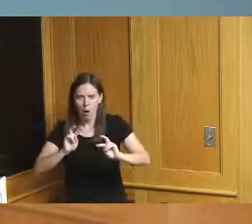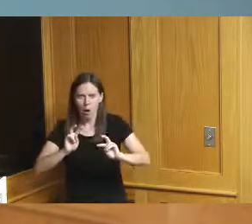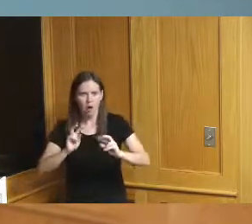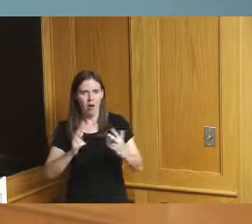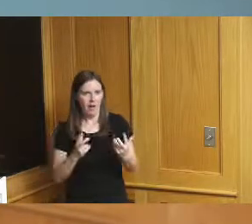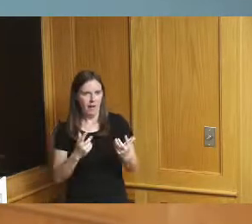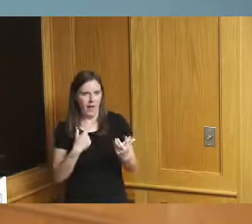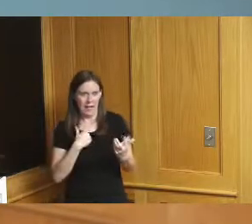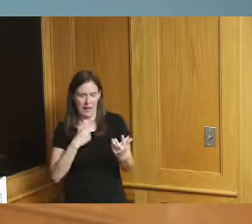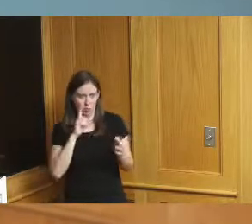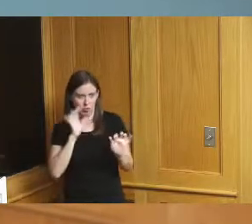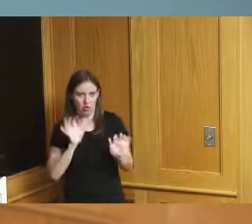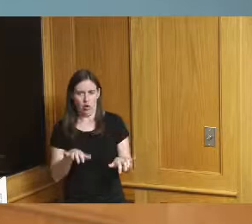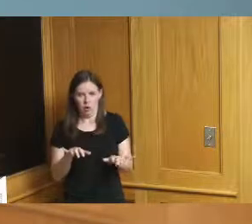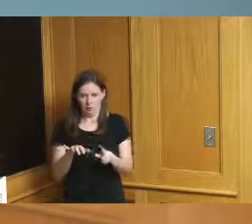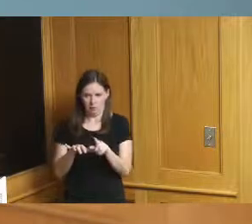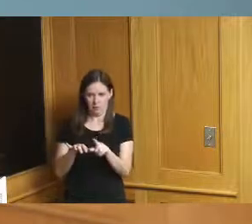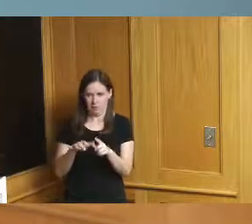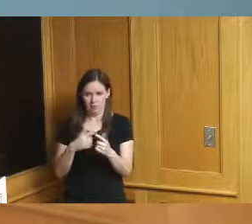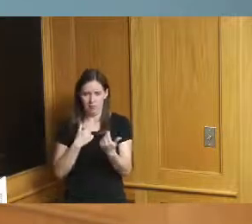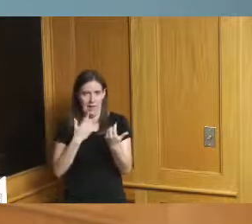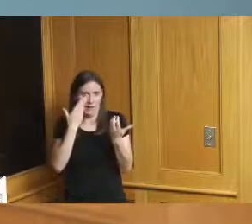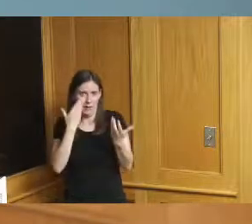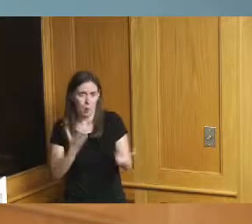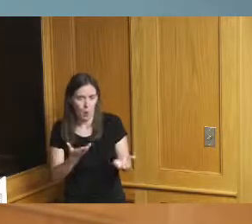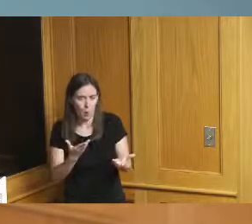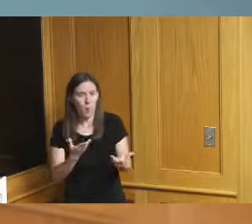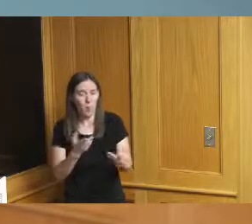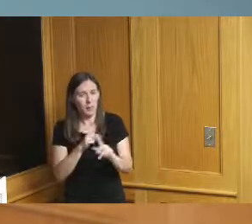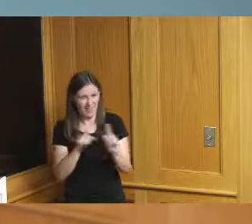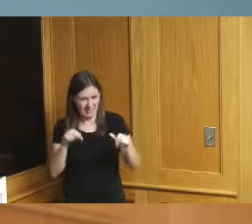i was shocked about it i didn't know anything about it this presentation would have been good